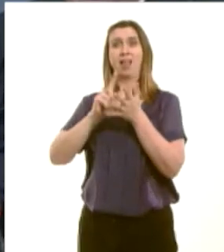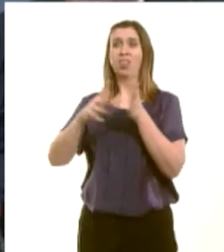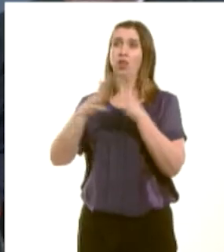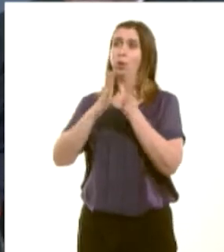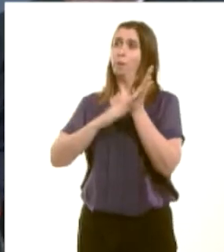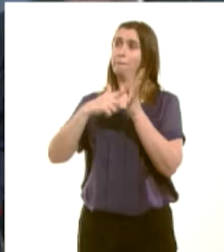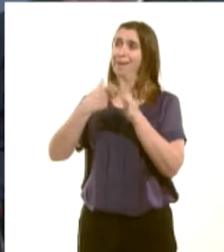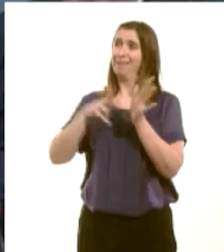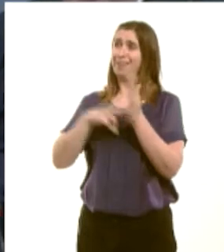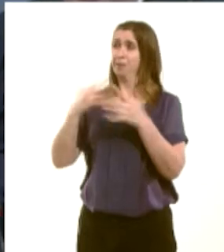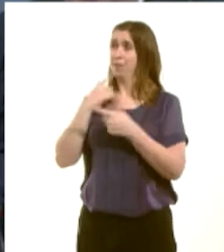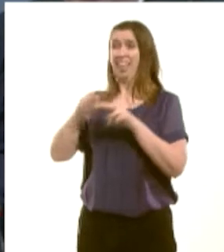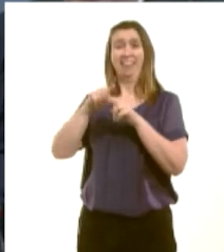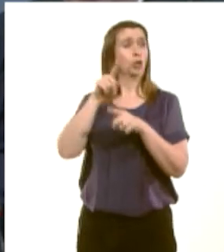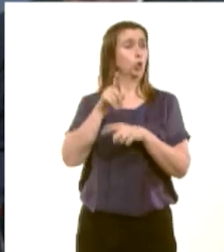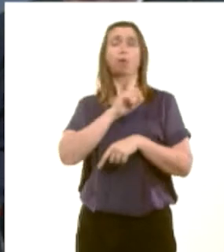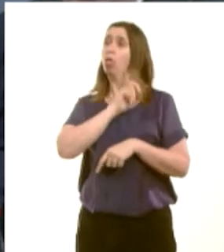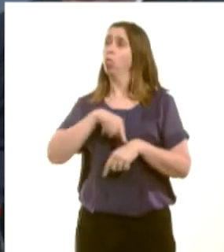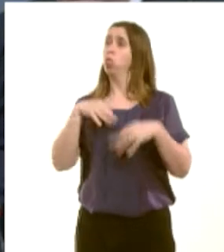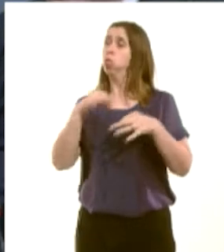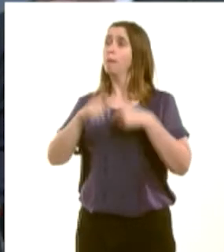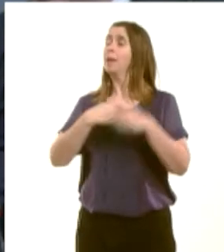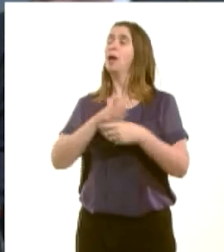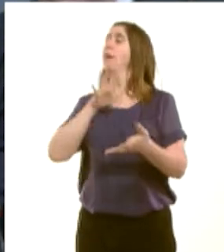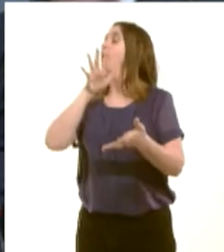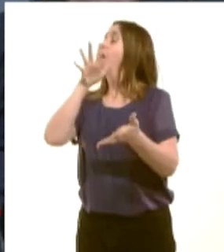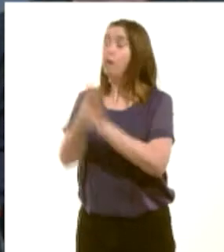do nothing, we will simply be ësleepwalking into disasterí, when heís talking about